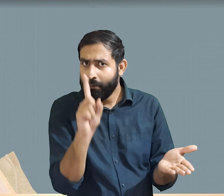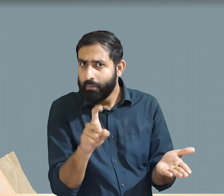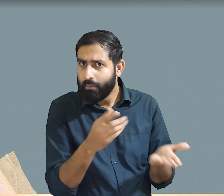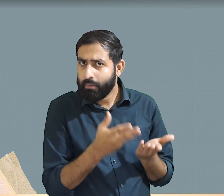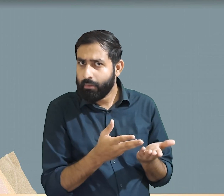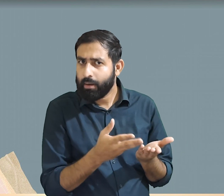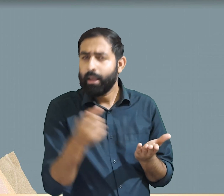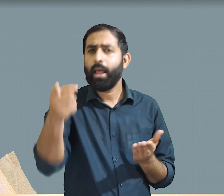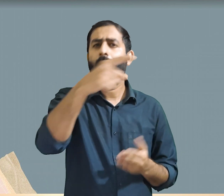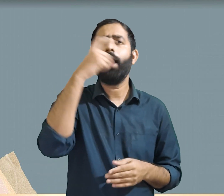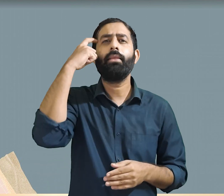What do you think?